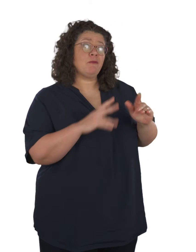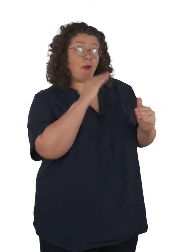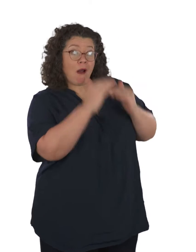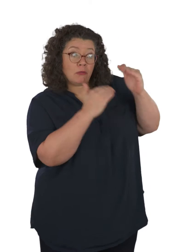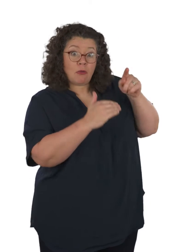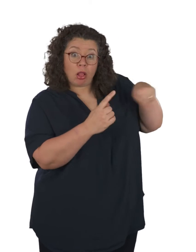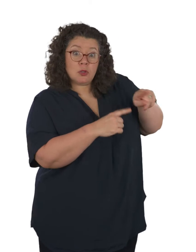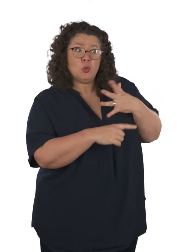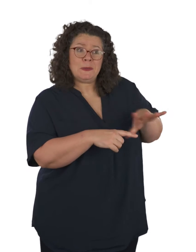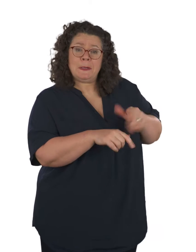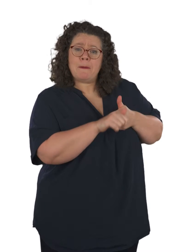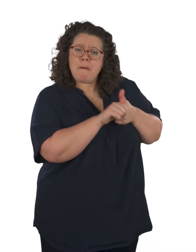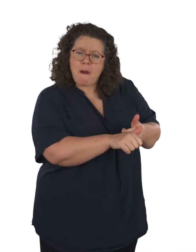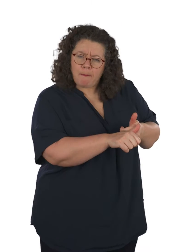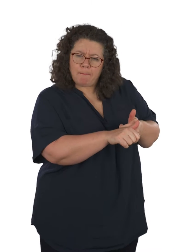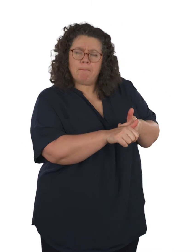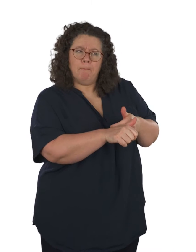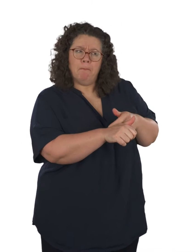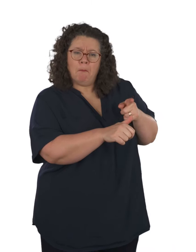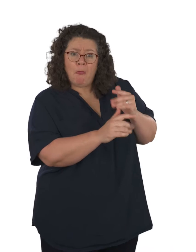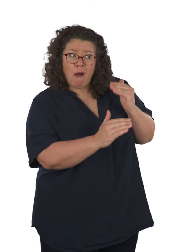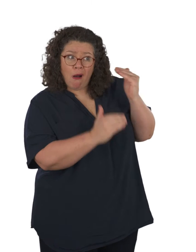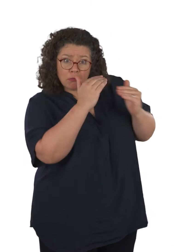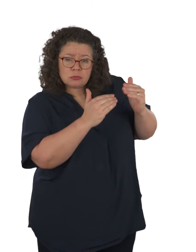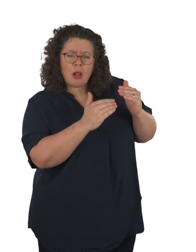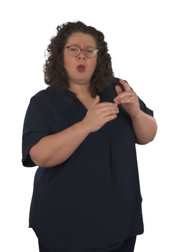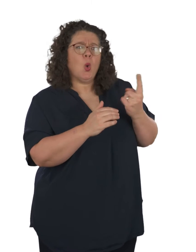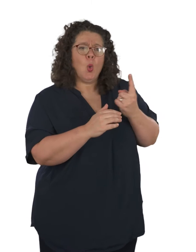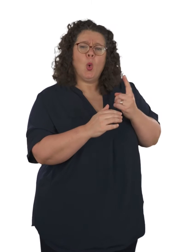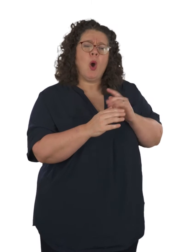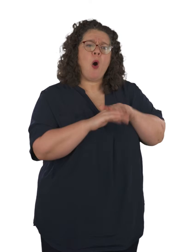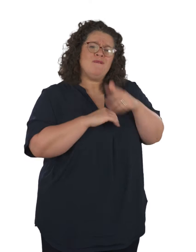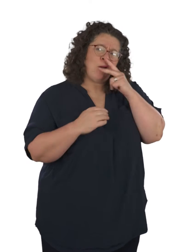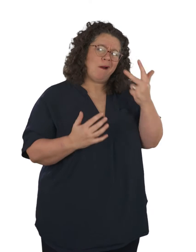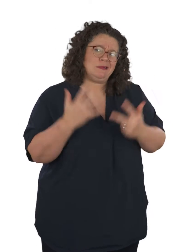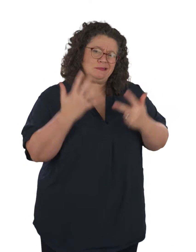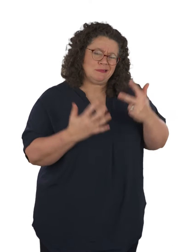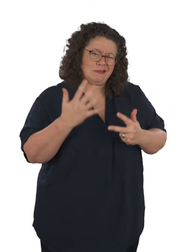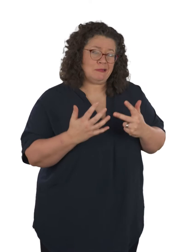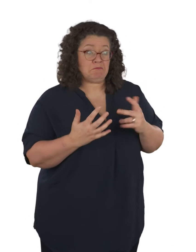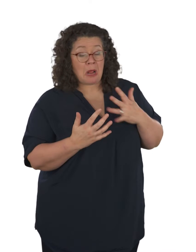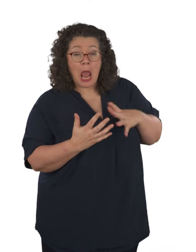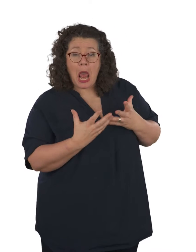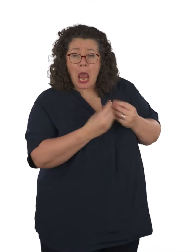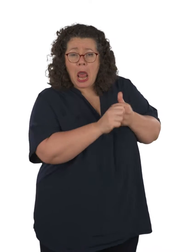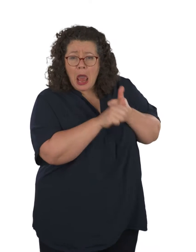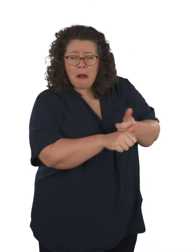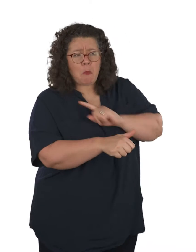Assessments for adults who need help. Assessments for adults are for people over 18-years-old,